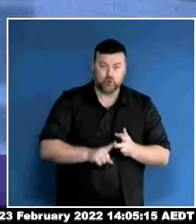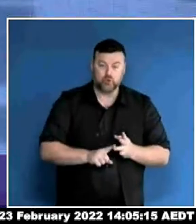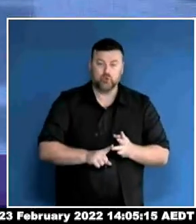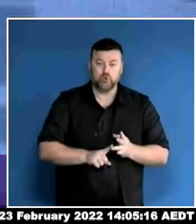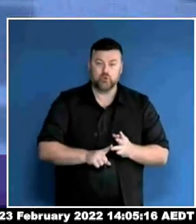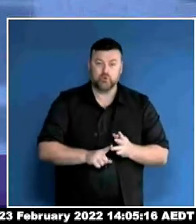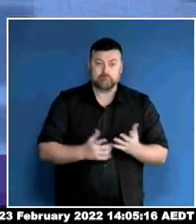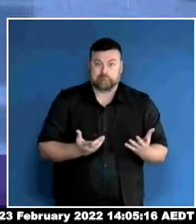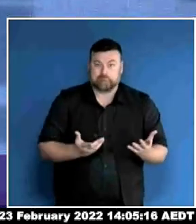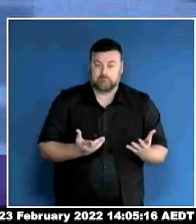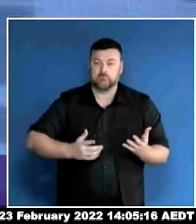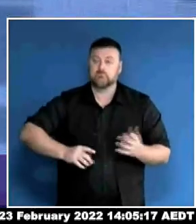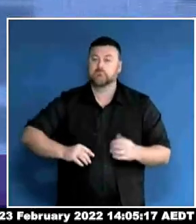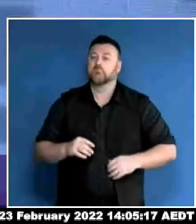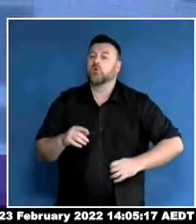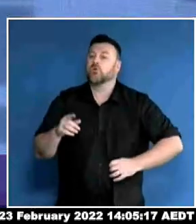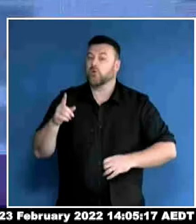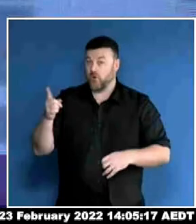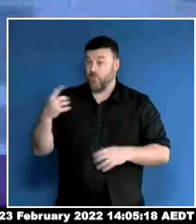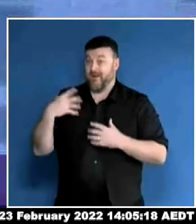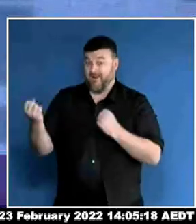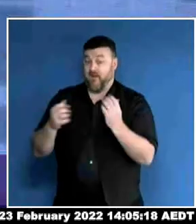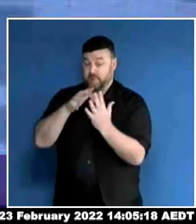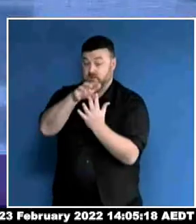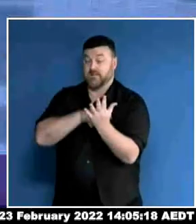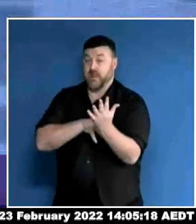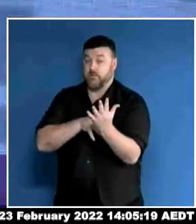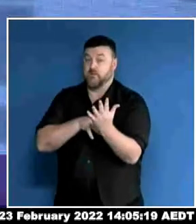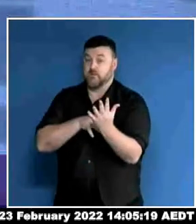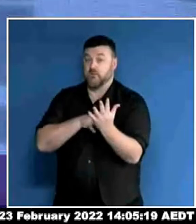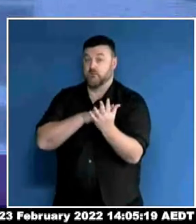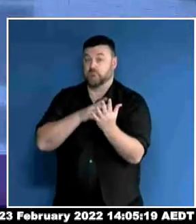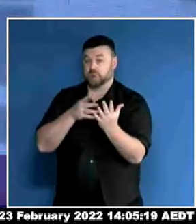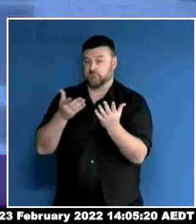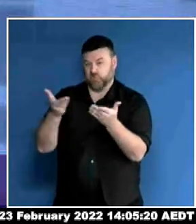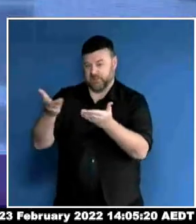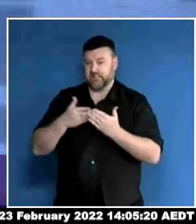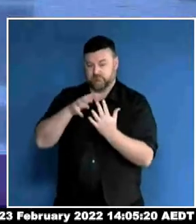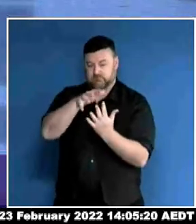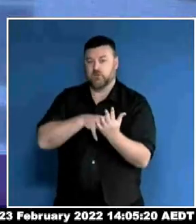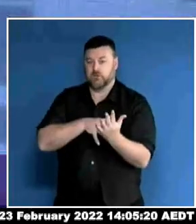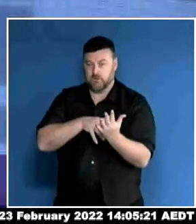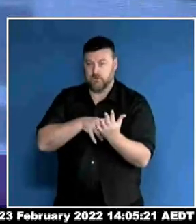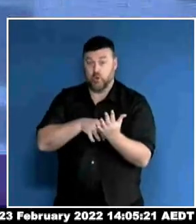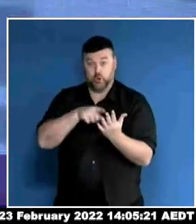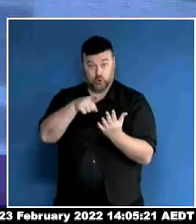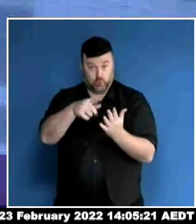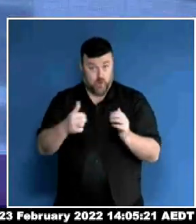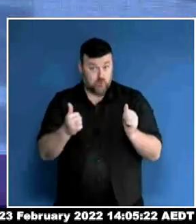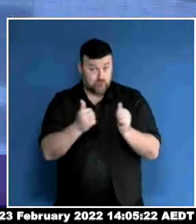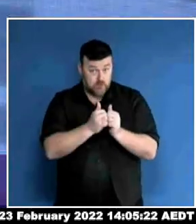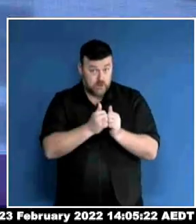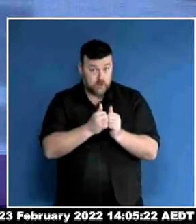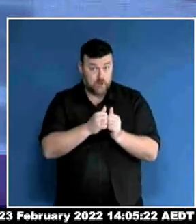you whether you agree with the description of duties that is in his statement and